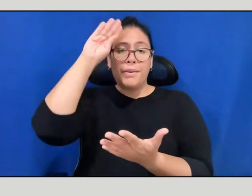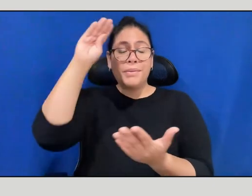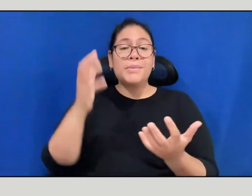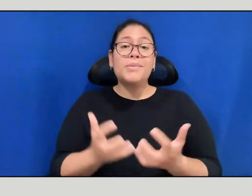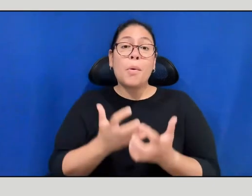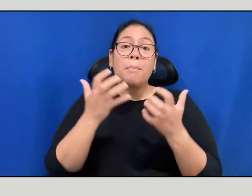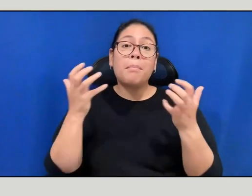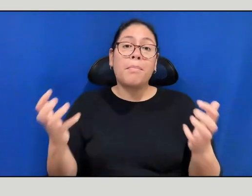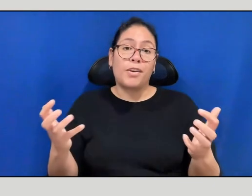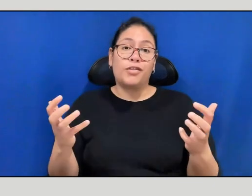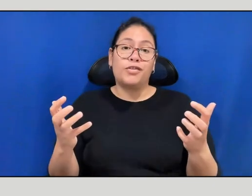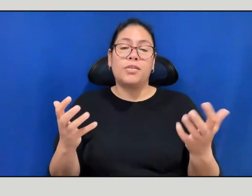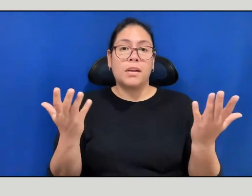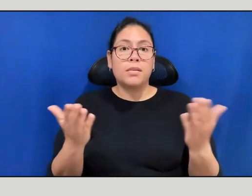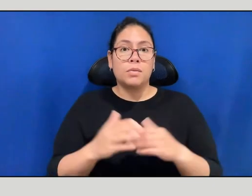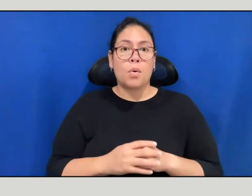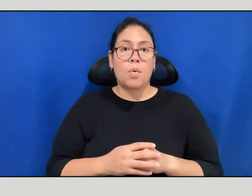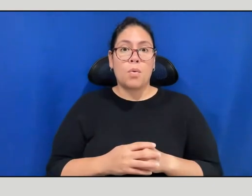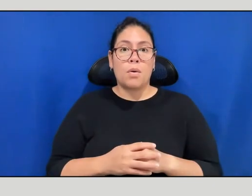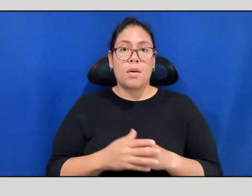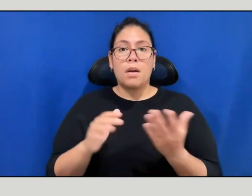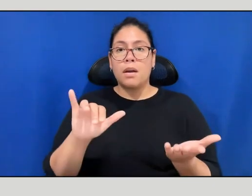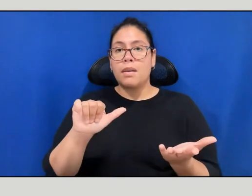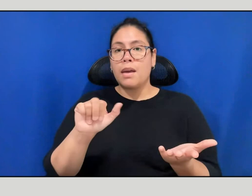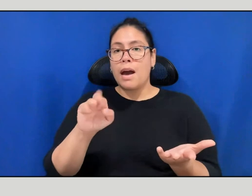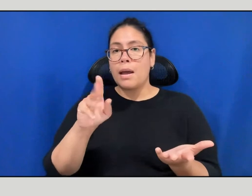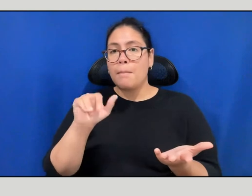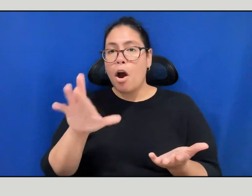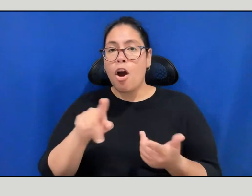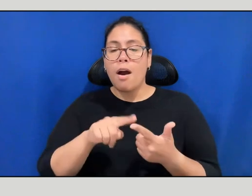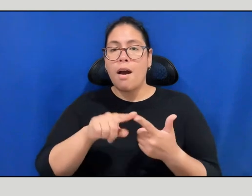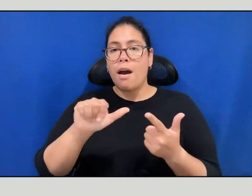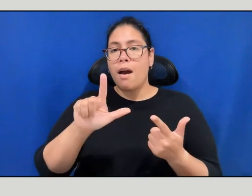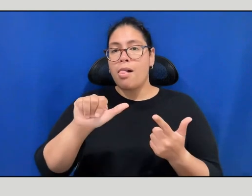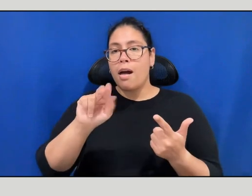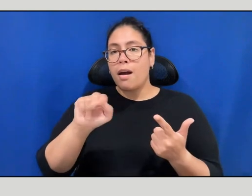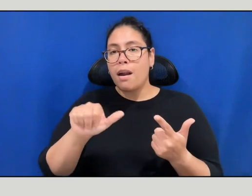And so Yarimar, Alana, Daniel, (speaks in foreign language)